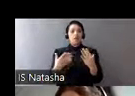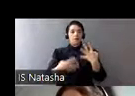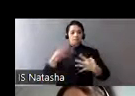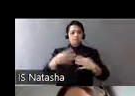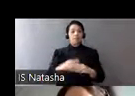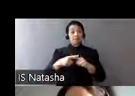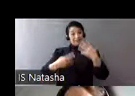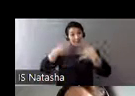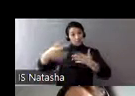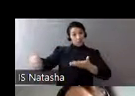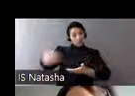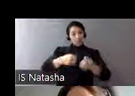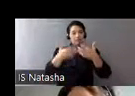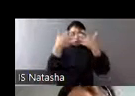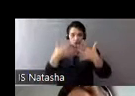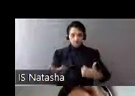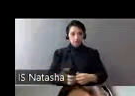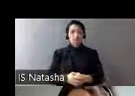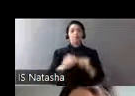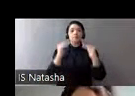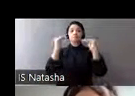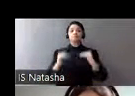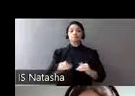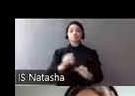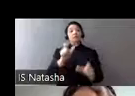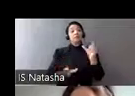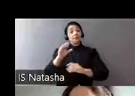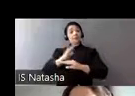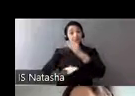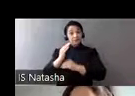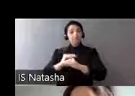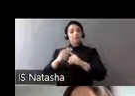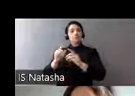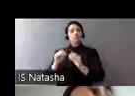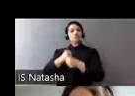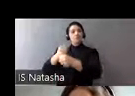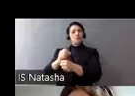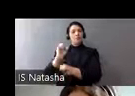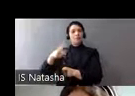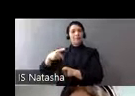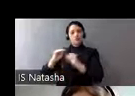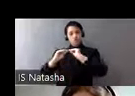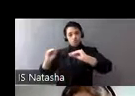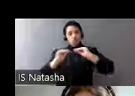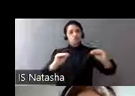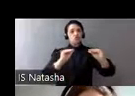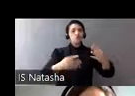data and train persons with disabilities and their representative OPDs on citizen generated data.